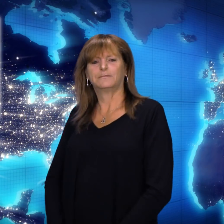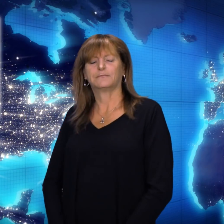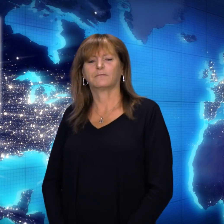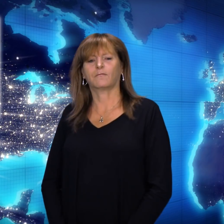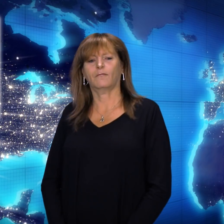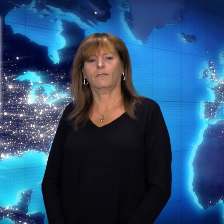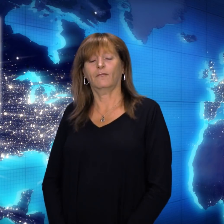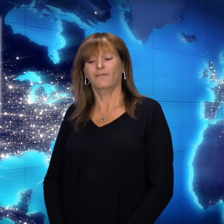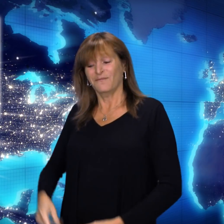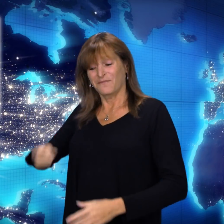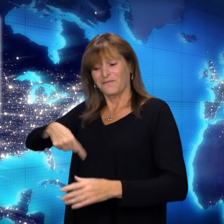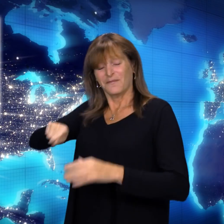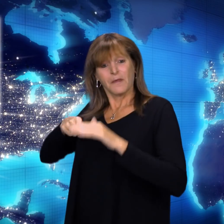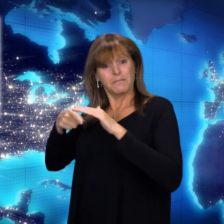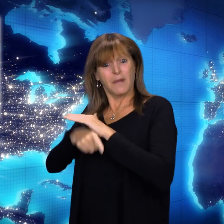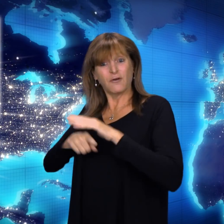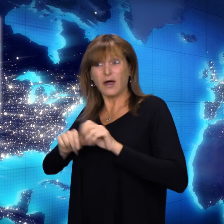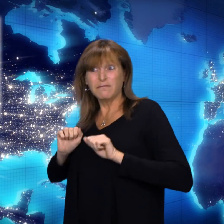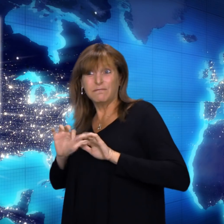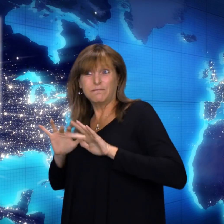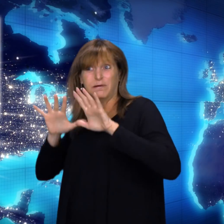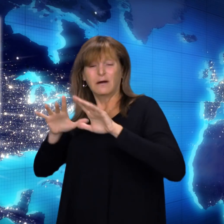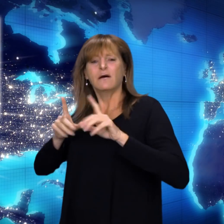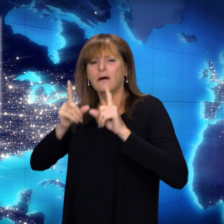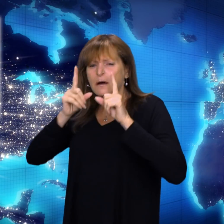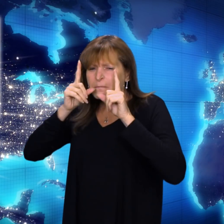prove they face persecution based